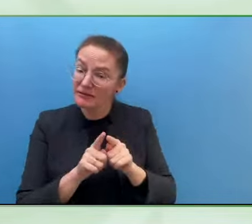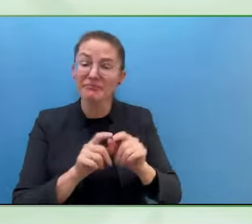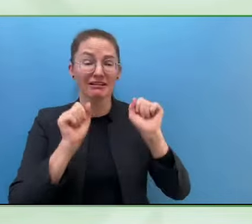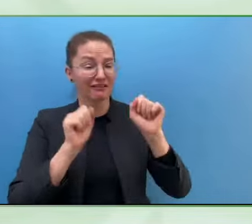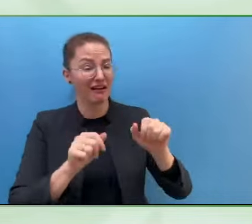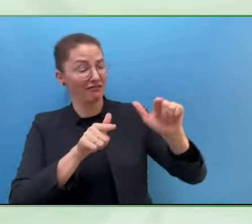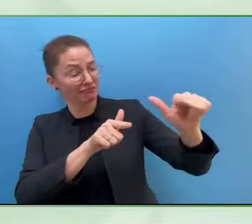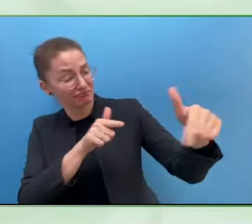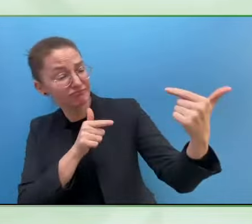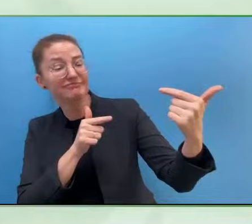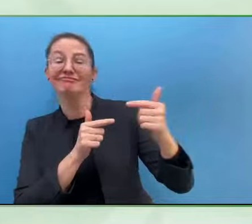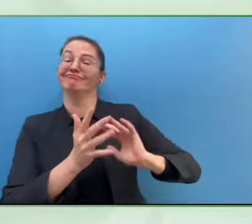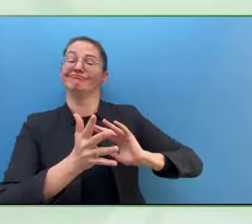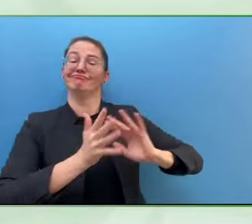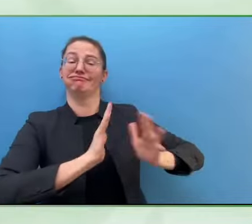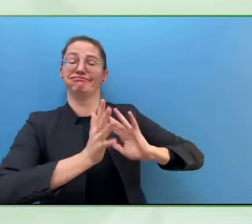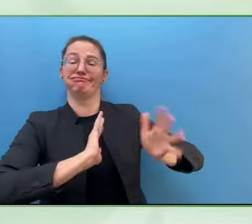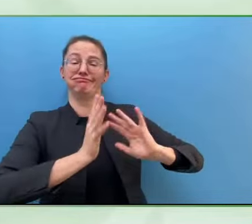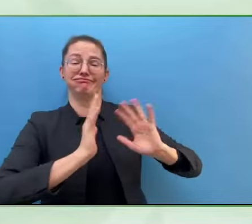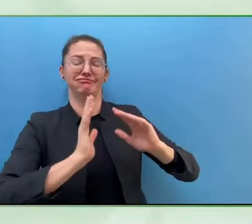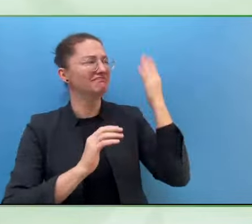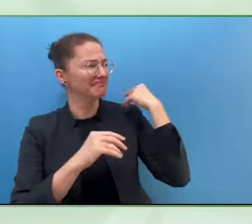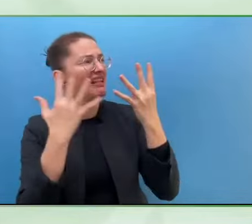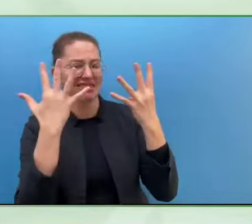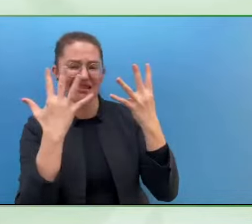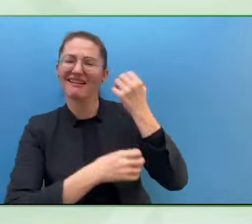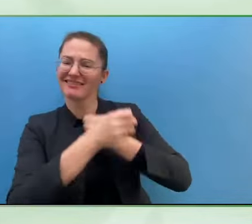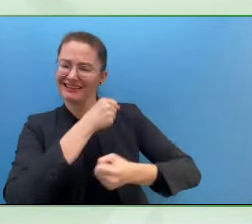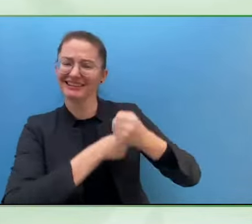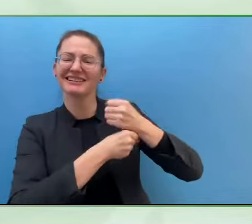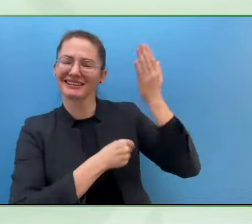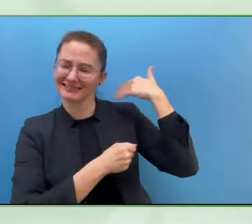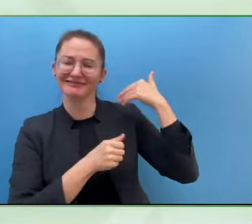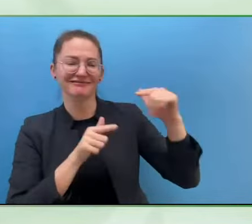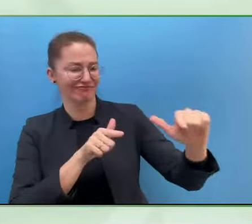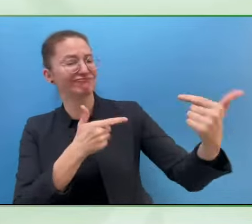We have devices for hearing-impaired people.